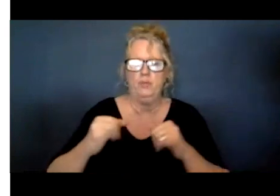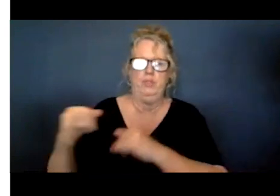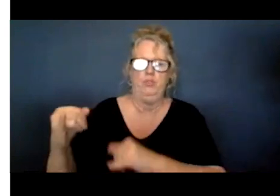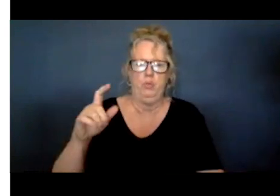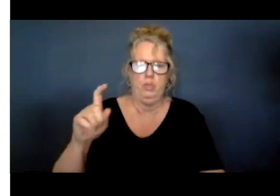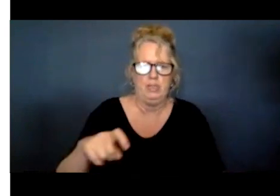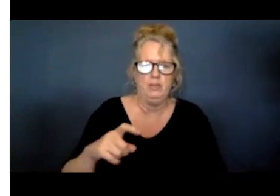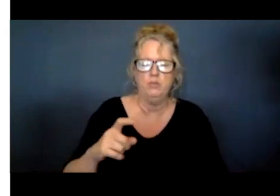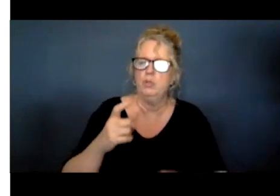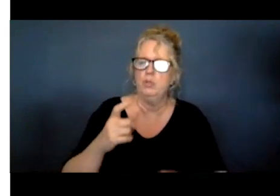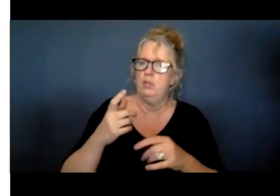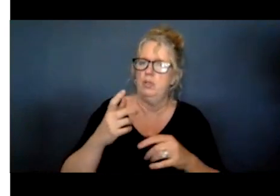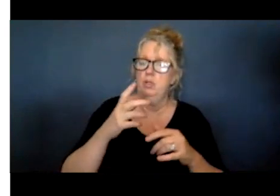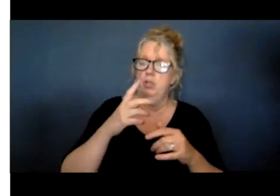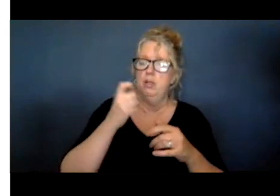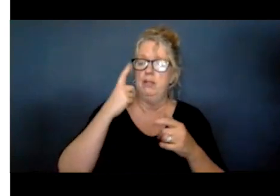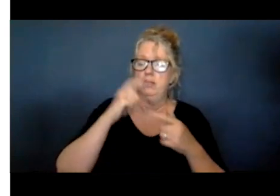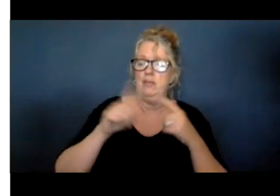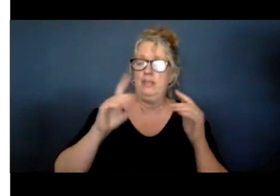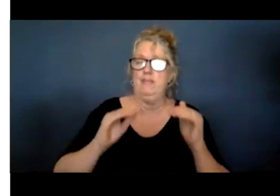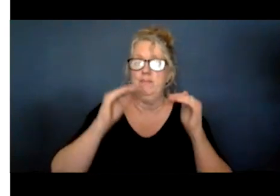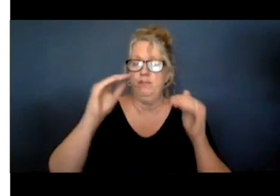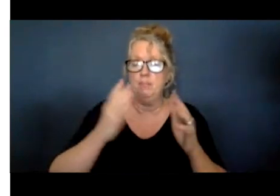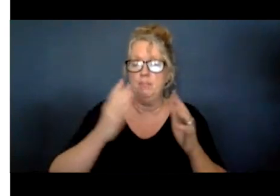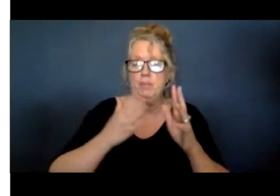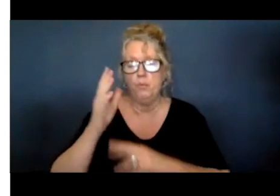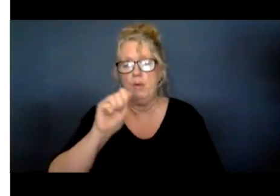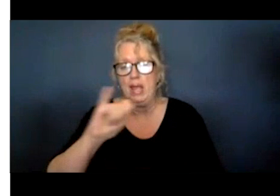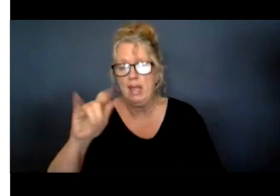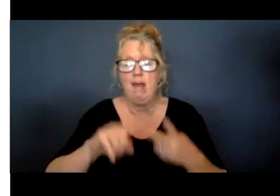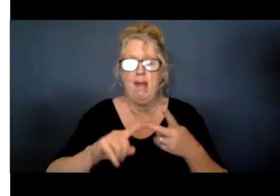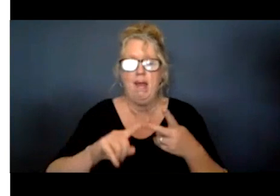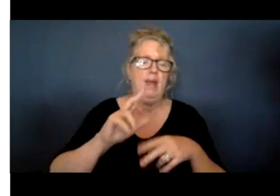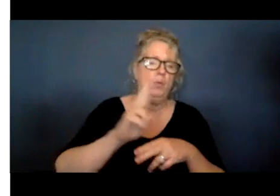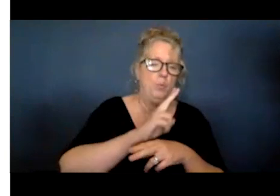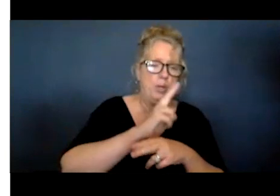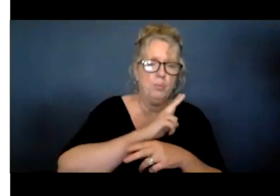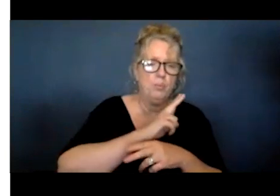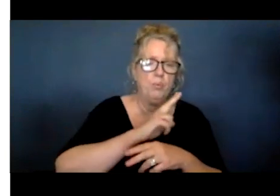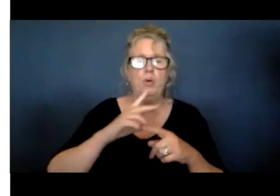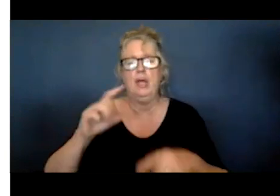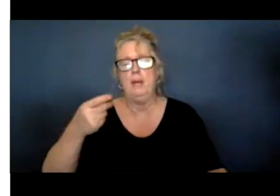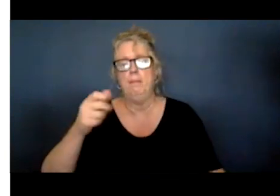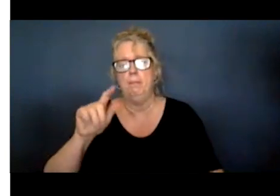Together, these advancements in AI, wearables, and platform-level accessibility are creating